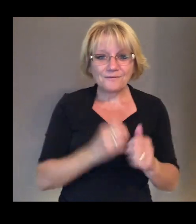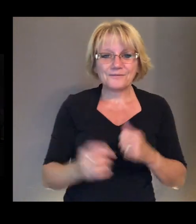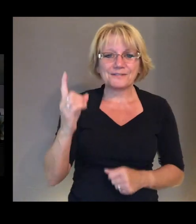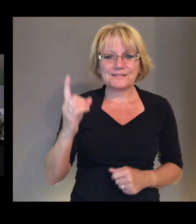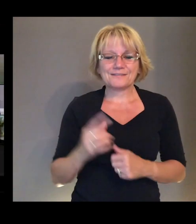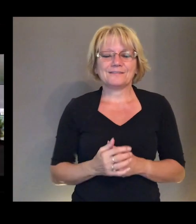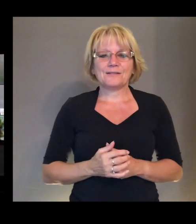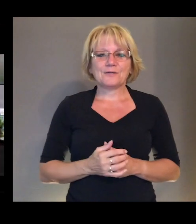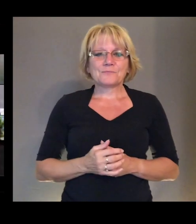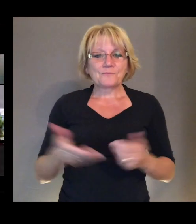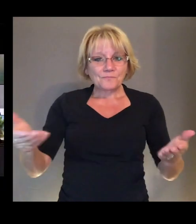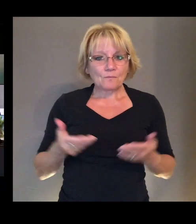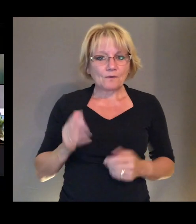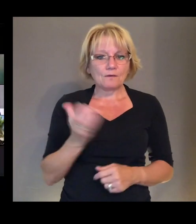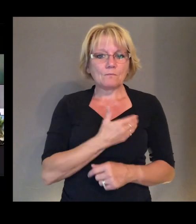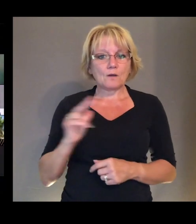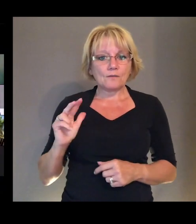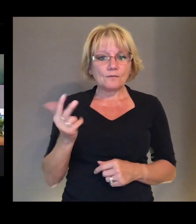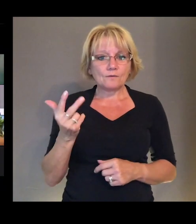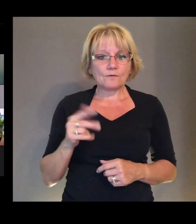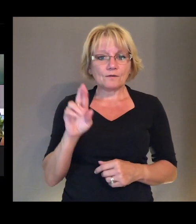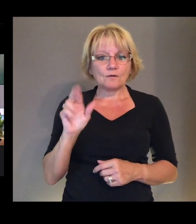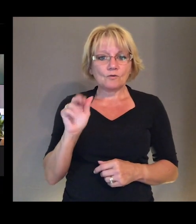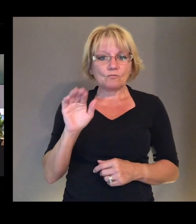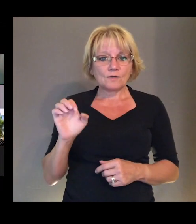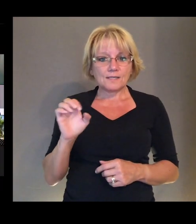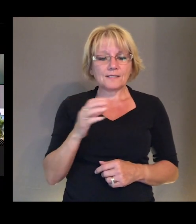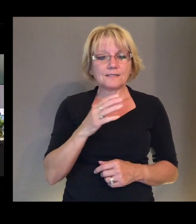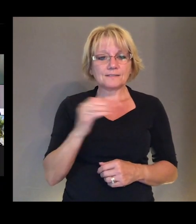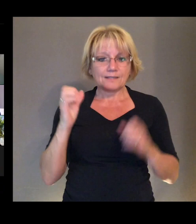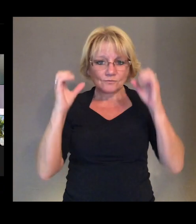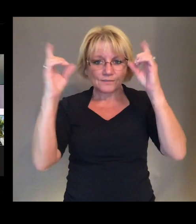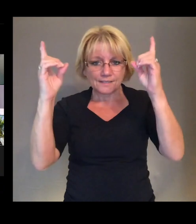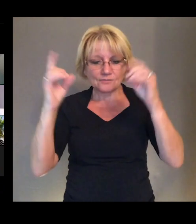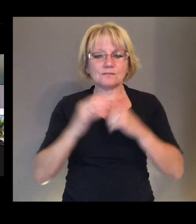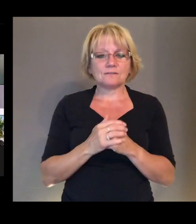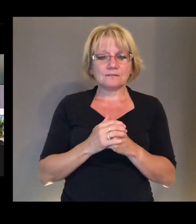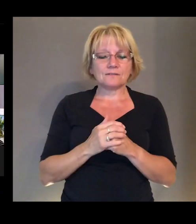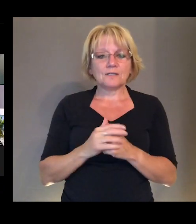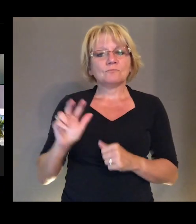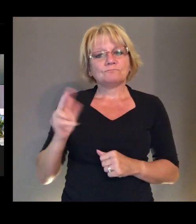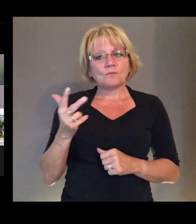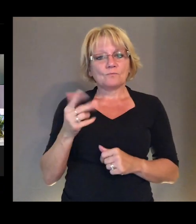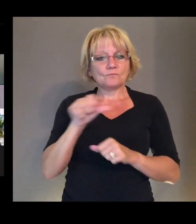So hello, everyone. Just like to welcome you guys to our third race and educational equity...